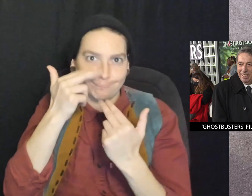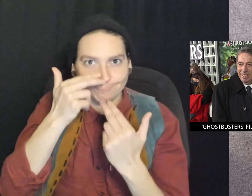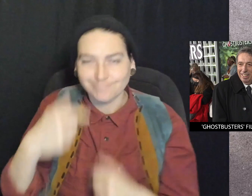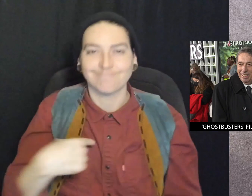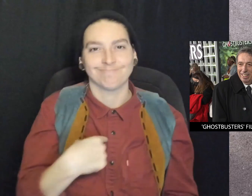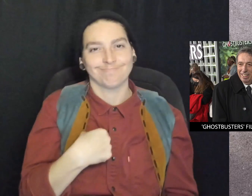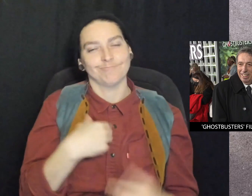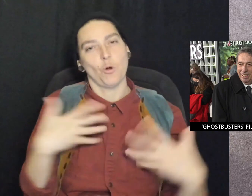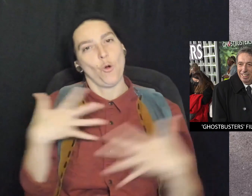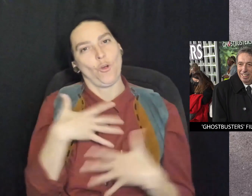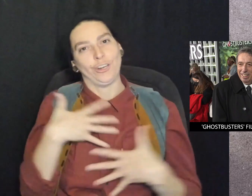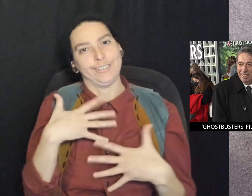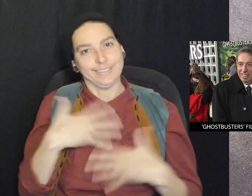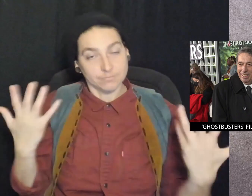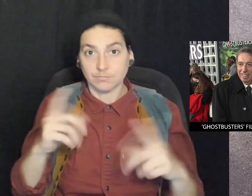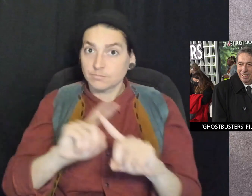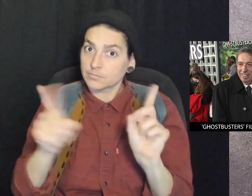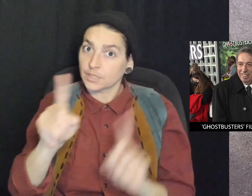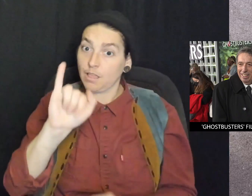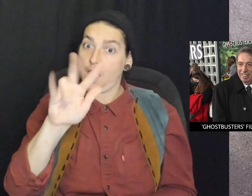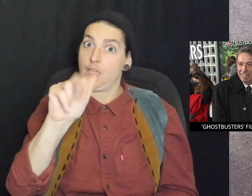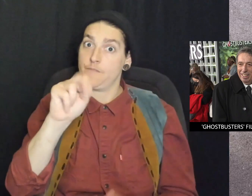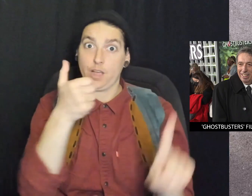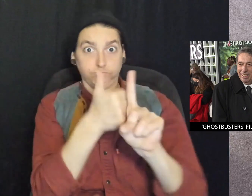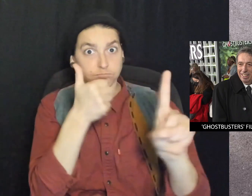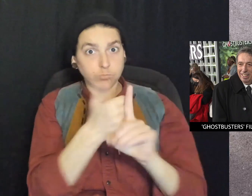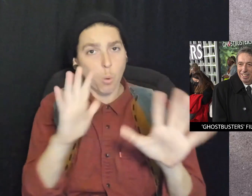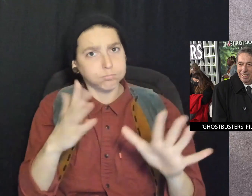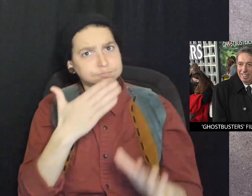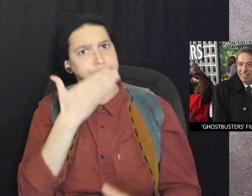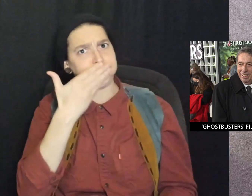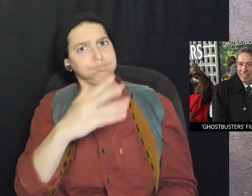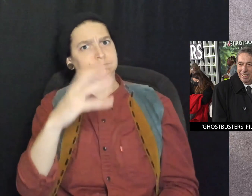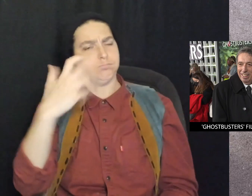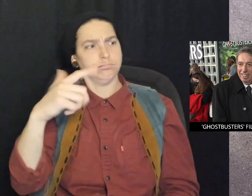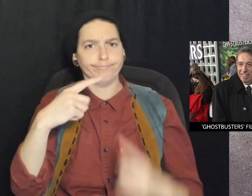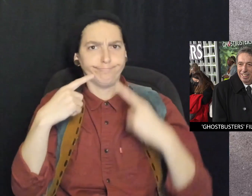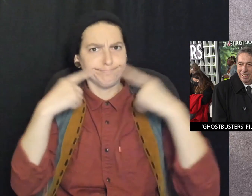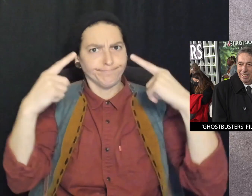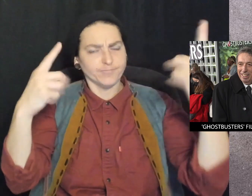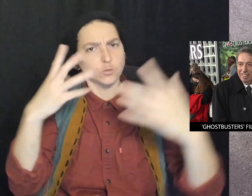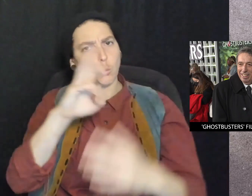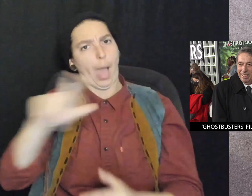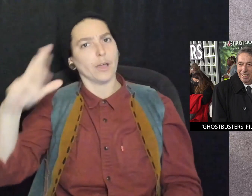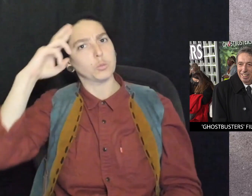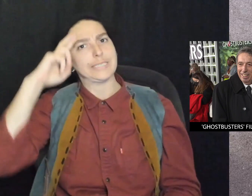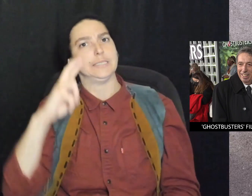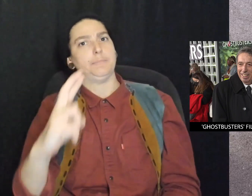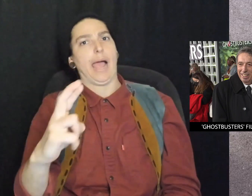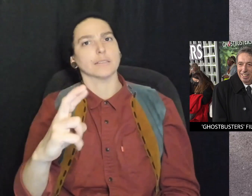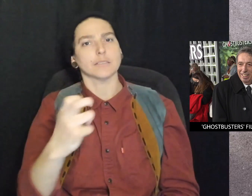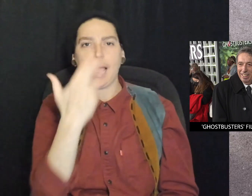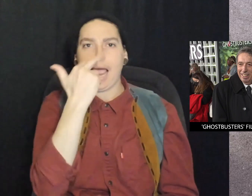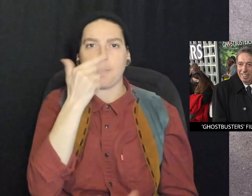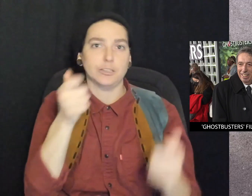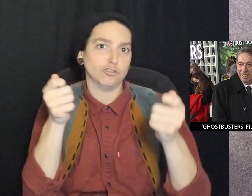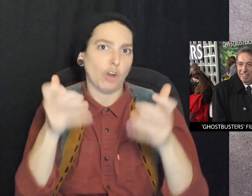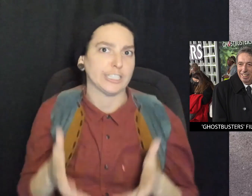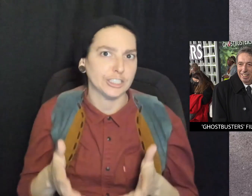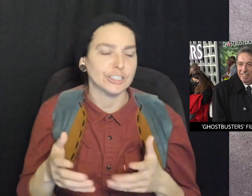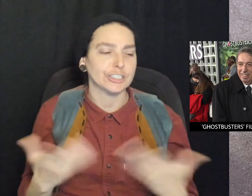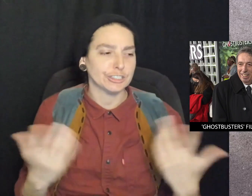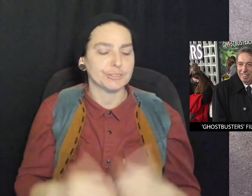likes comedies like that I prefer horrors Ivan Reitman was well respected as a comedic director